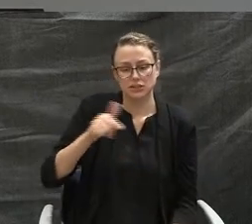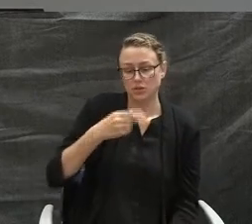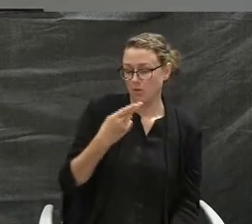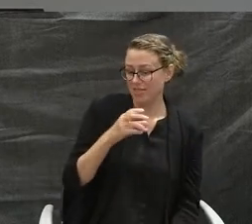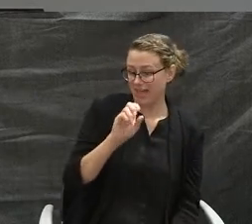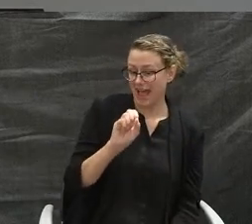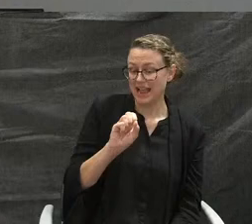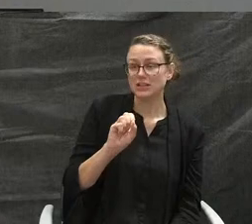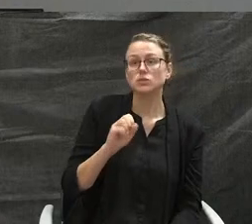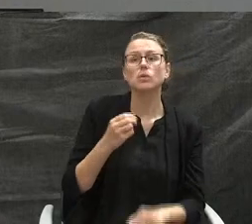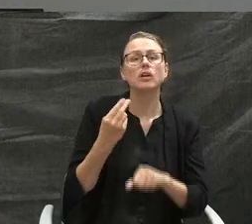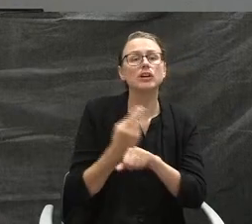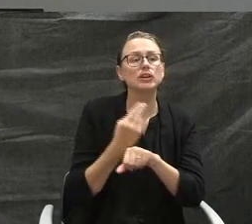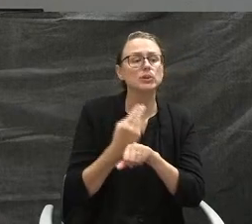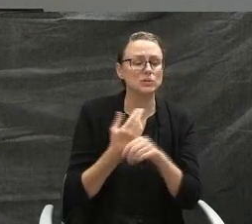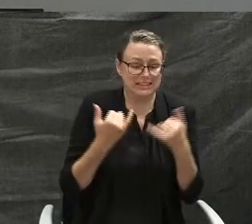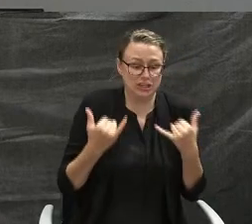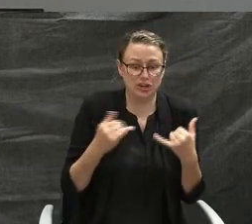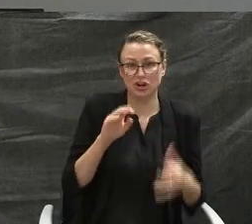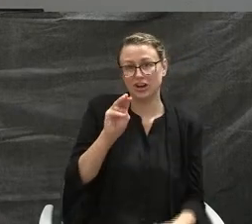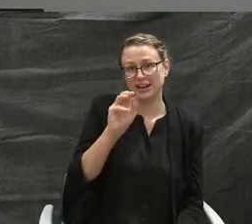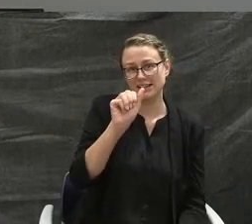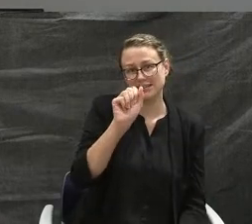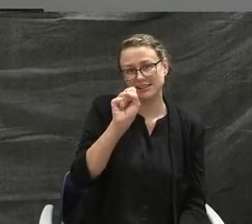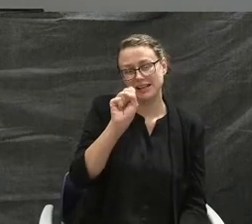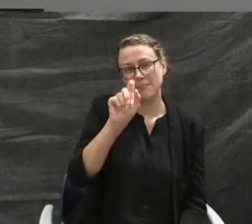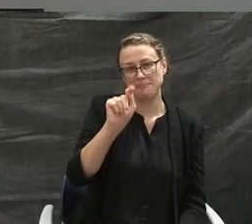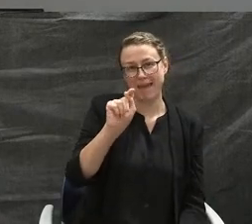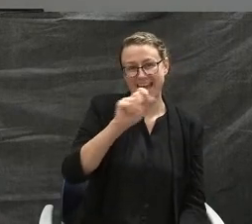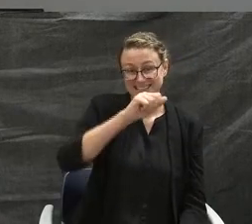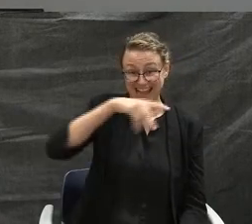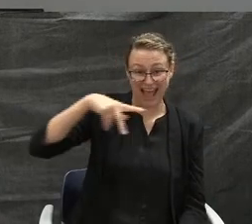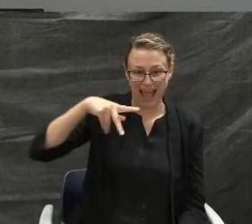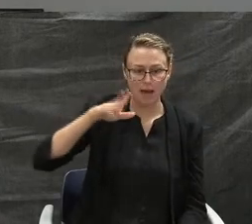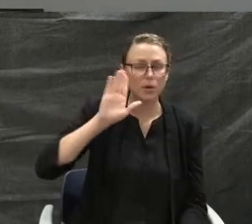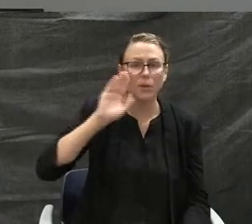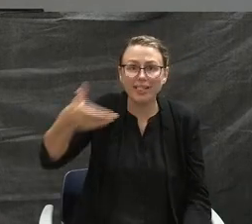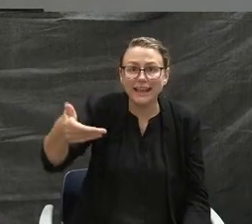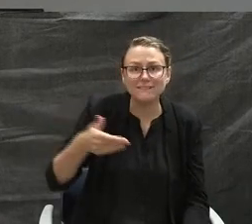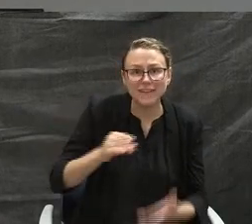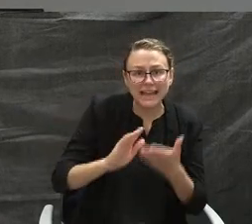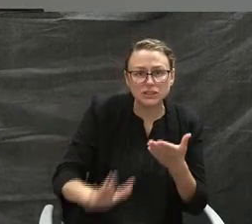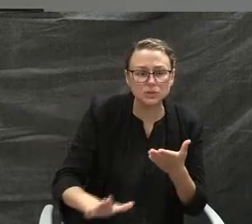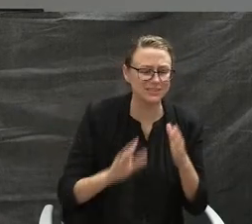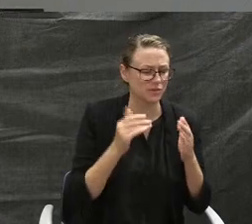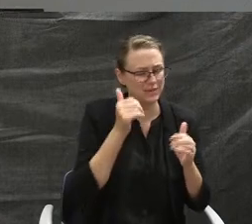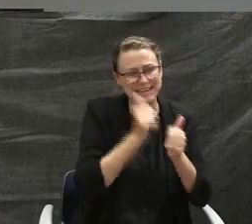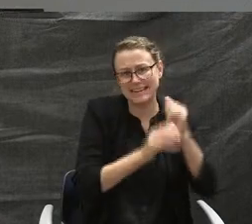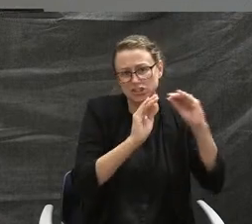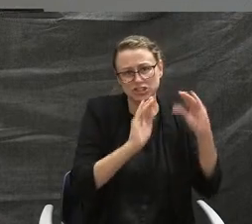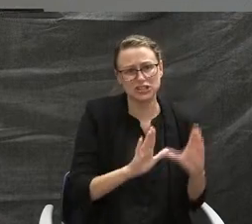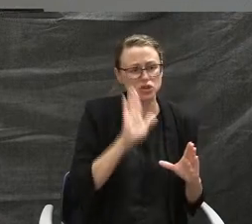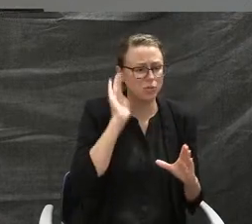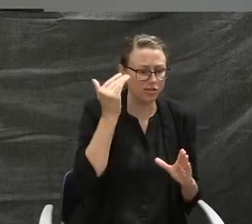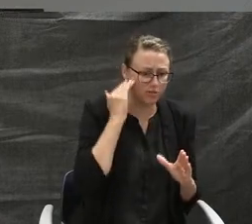teacher then will know that they have a maximum amount of students that they could invite for that session up to